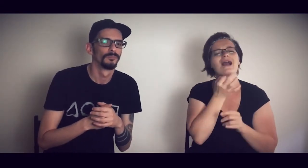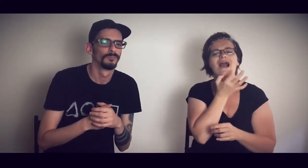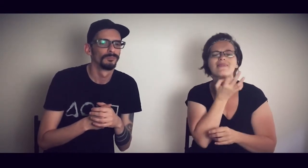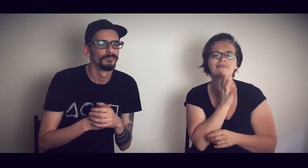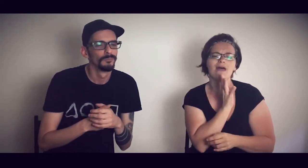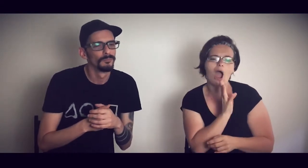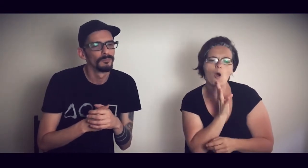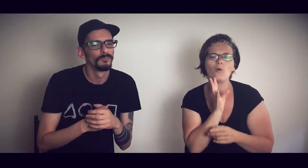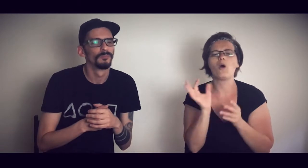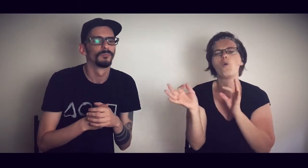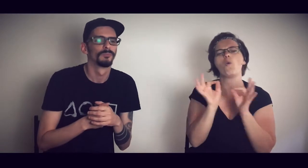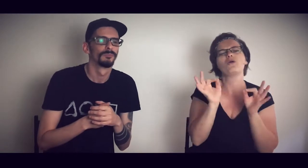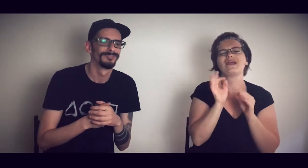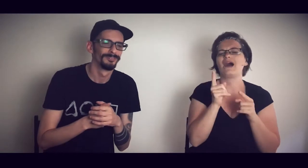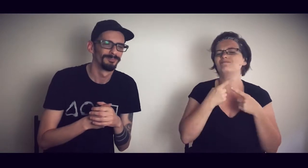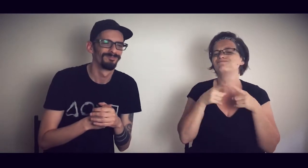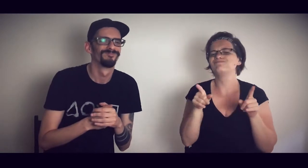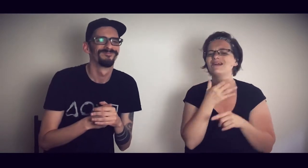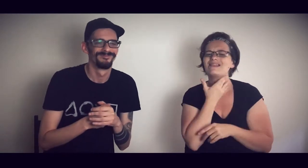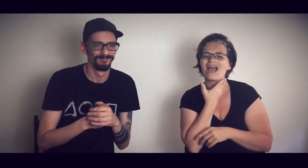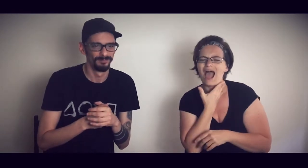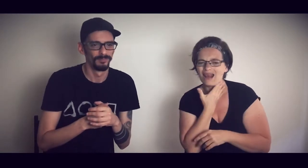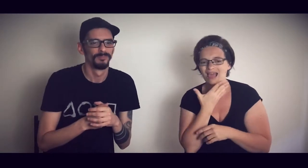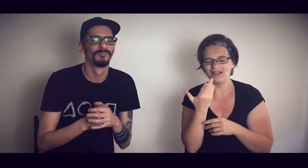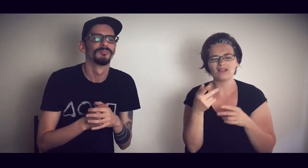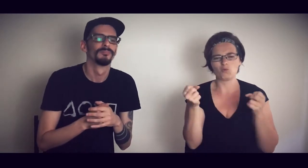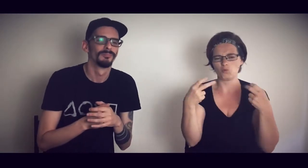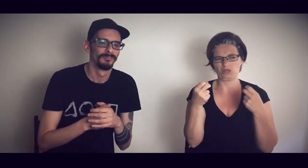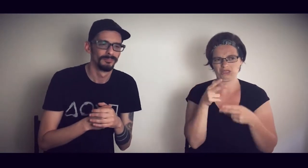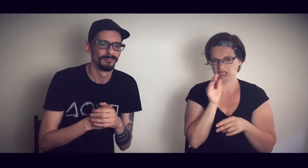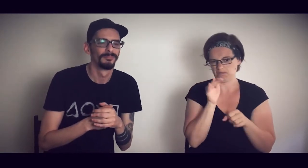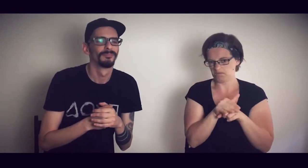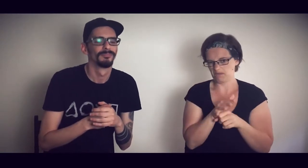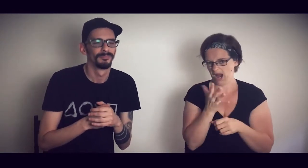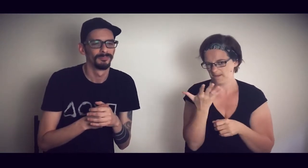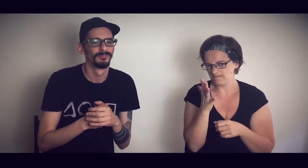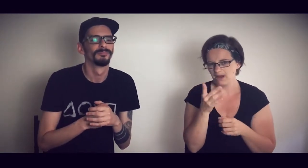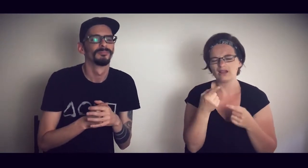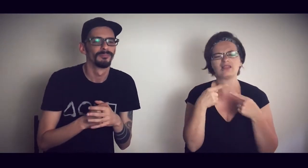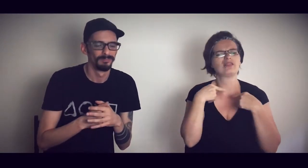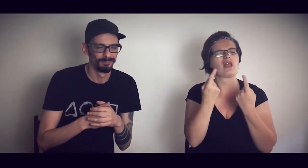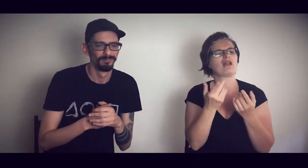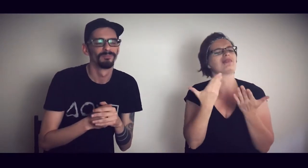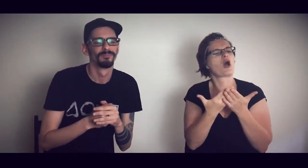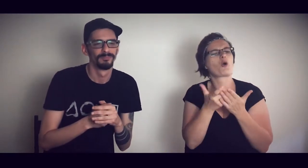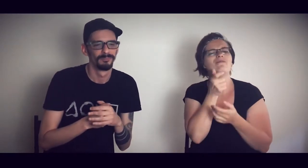if hearing people speak indistinctly or have a strong dialect, this program will not recognize the words.